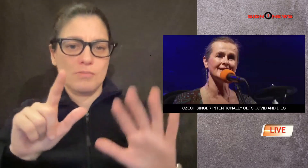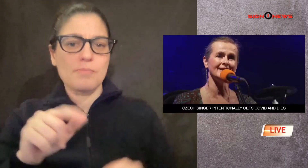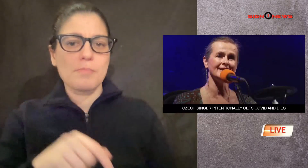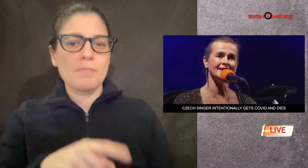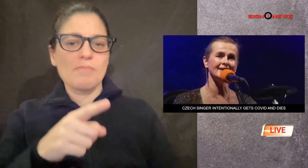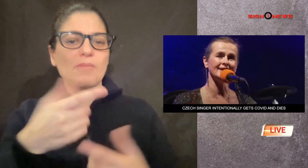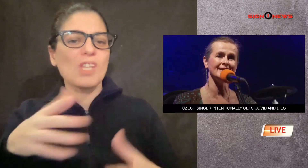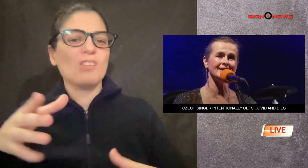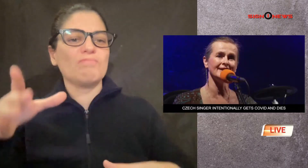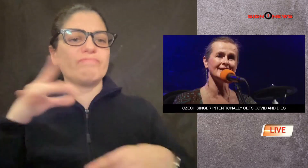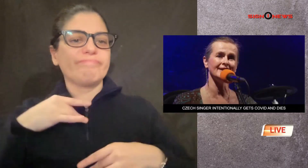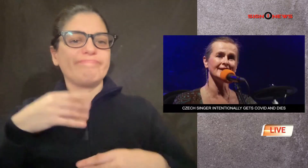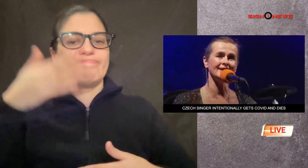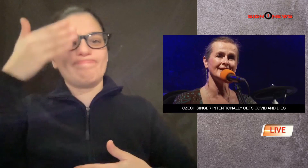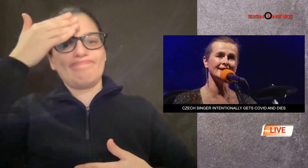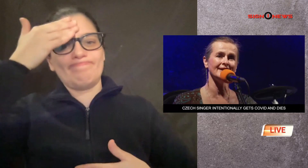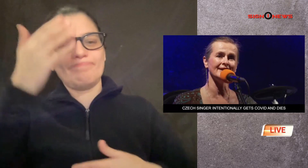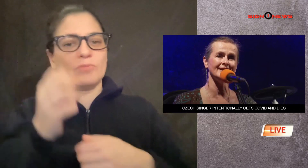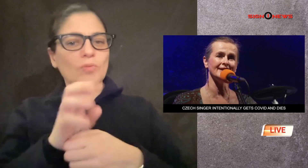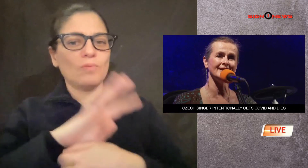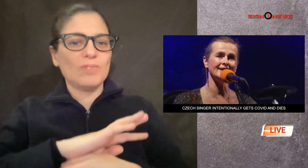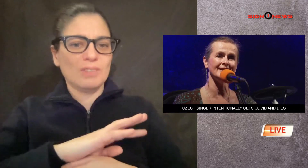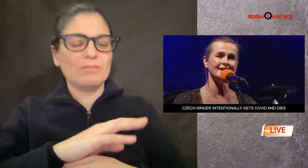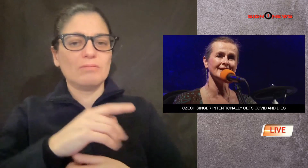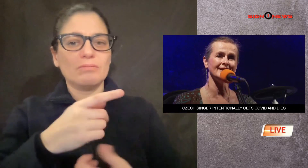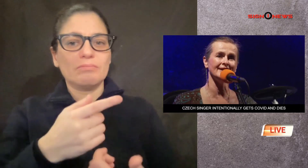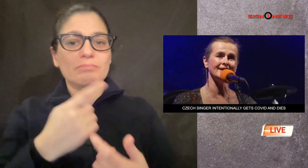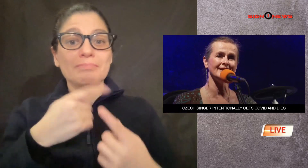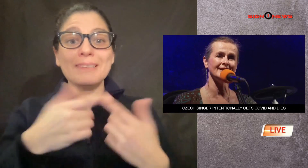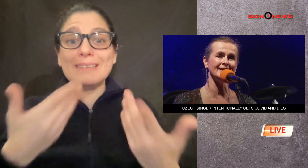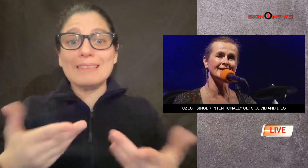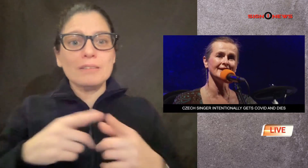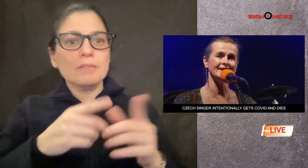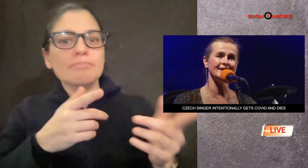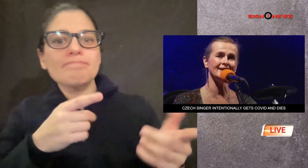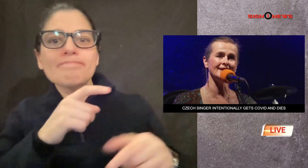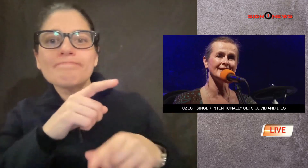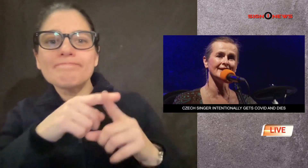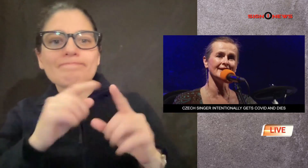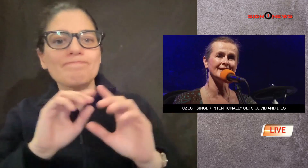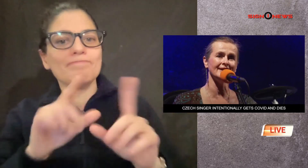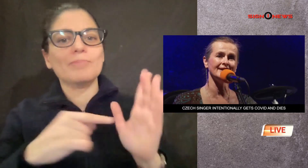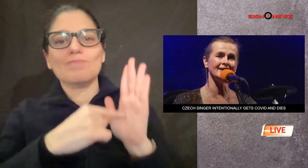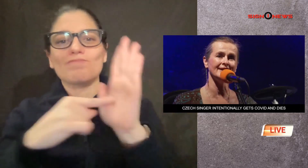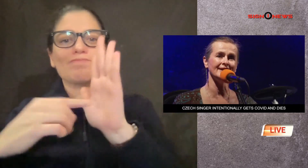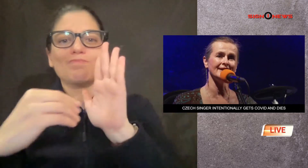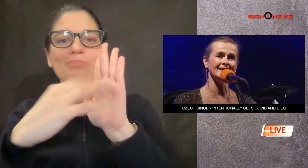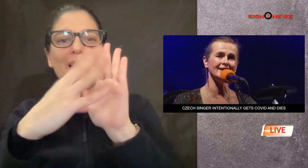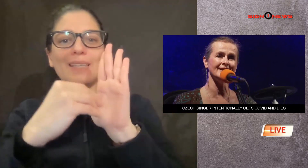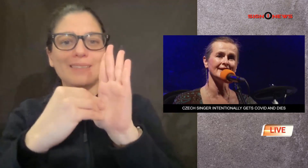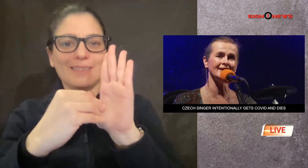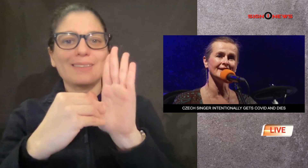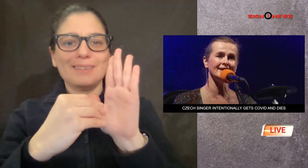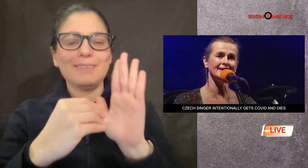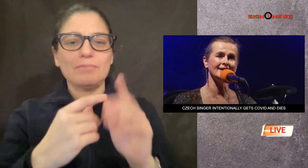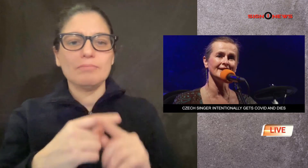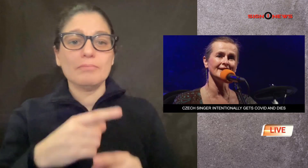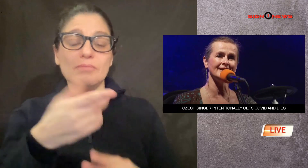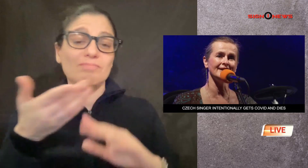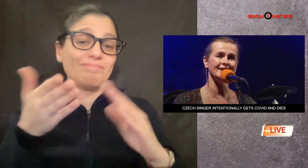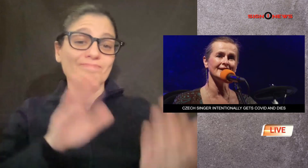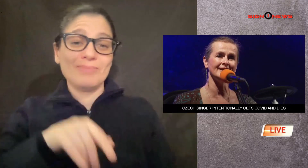old Czech singer who deliberately contracted Covid 19 in order to obtain a health pass